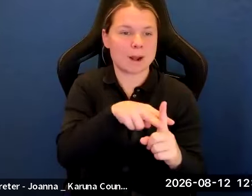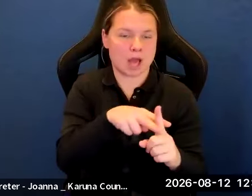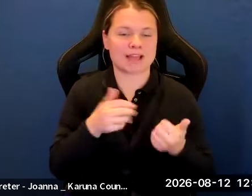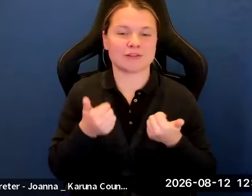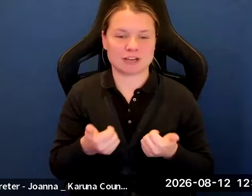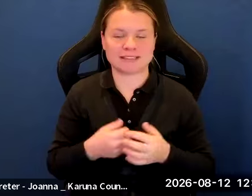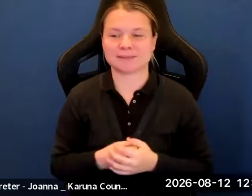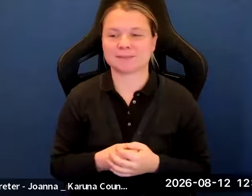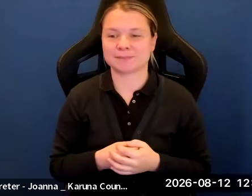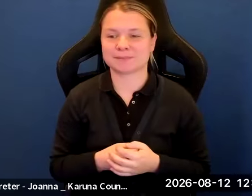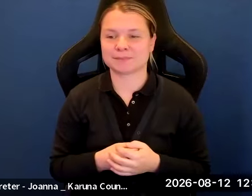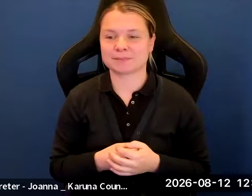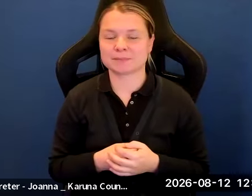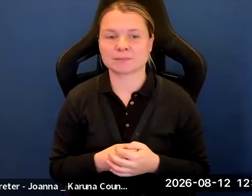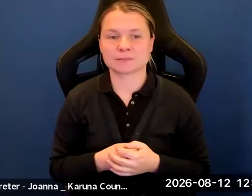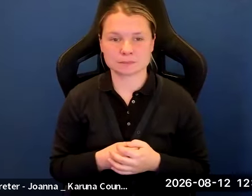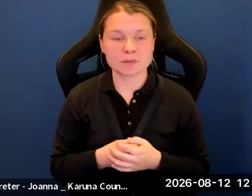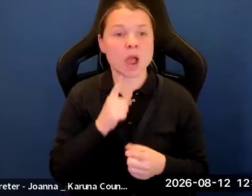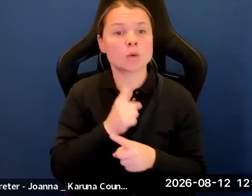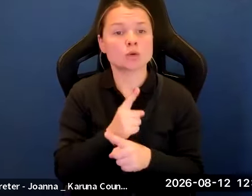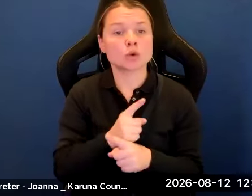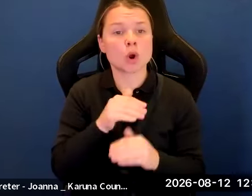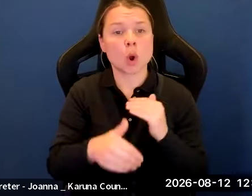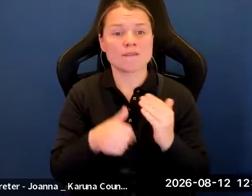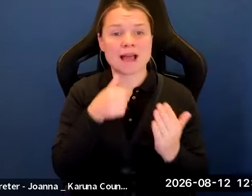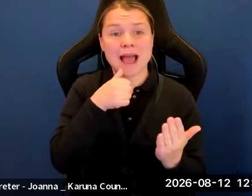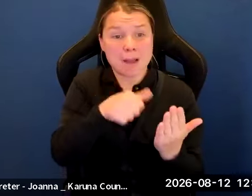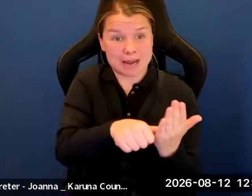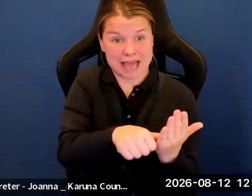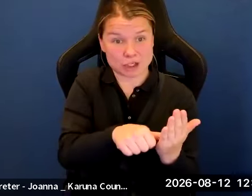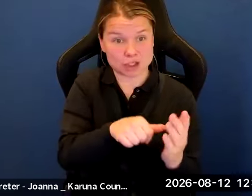need to get ethics approval prior to applying.